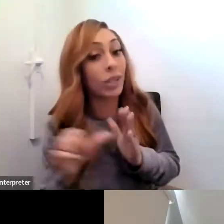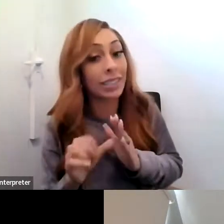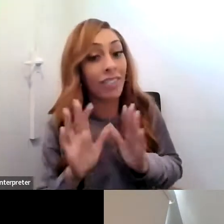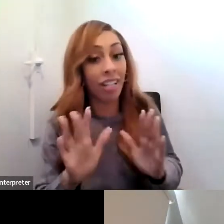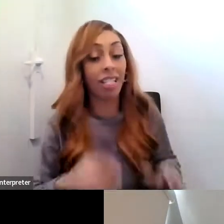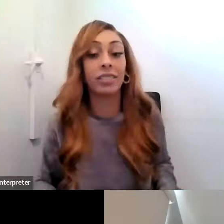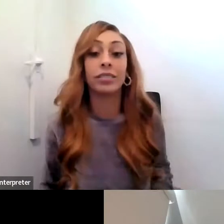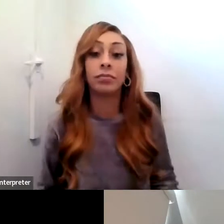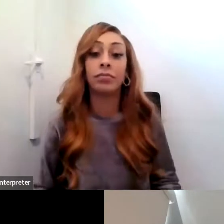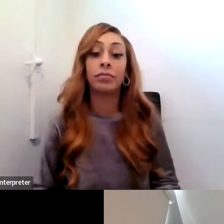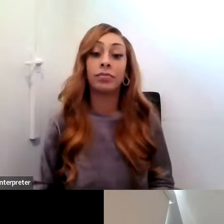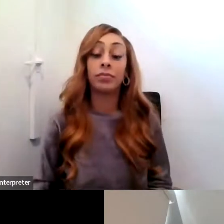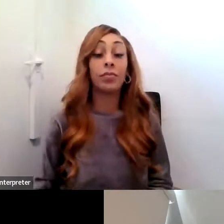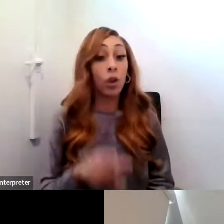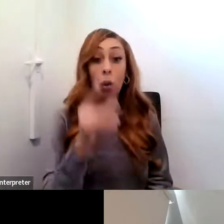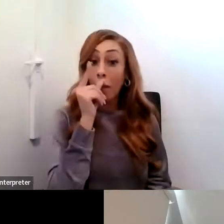and you will be excluding some people altogether.